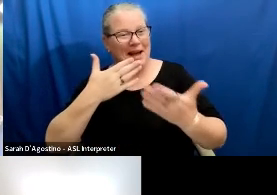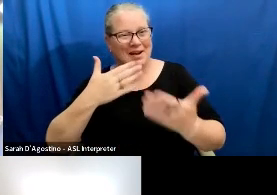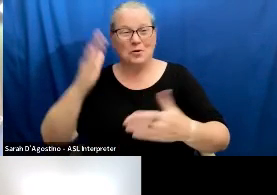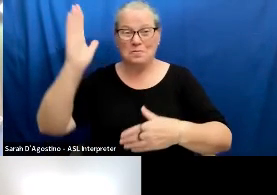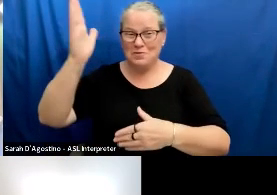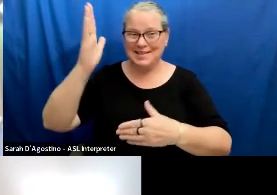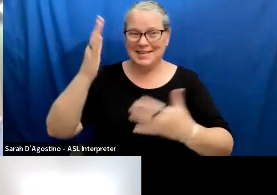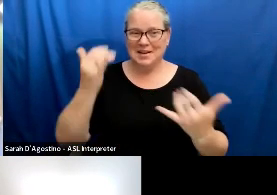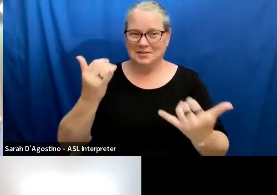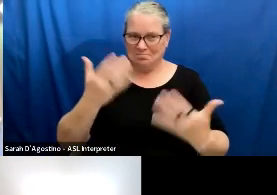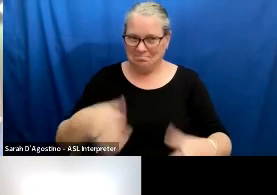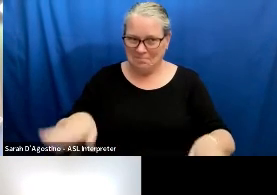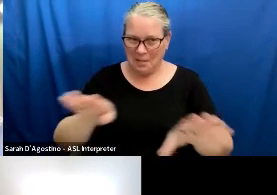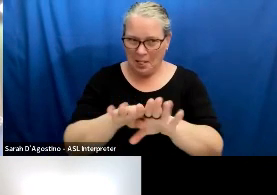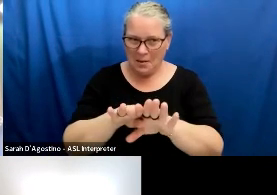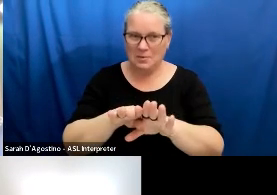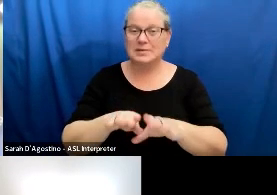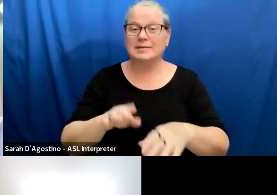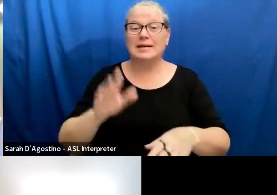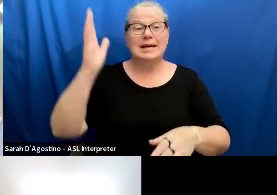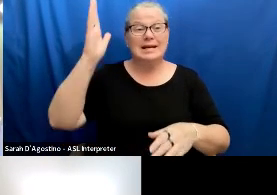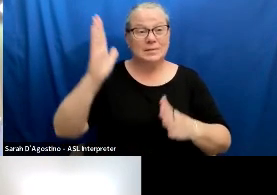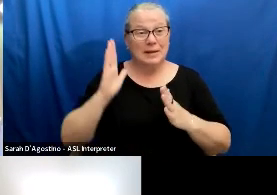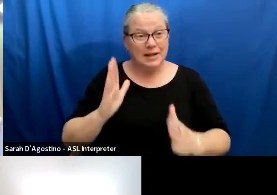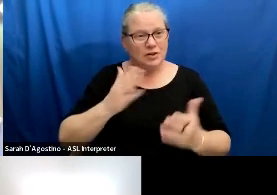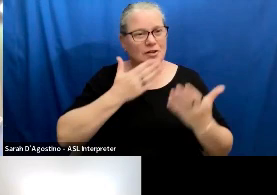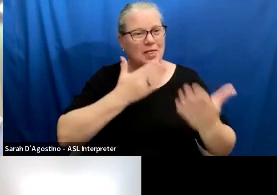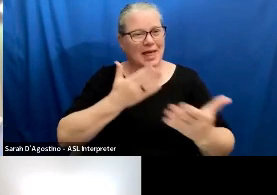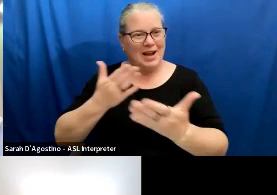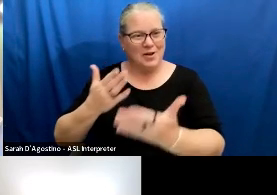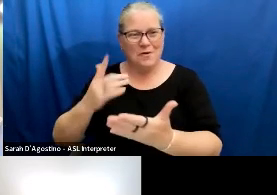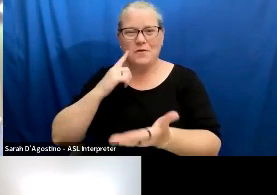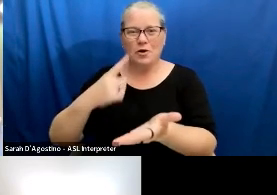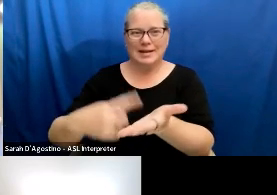so i'd like to thank our speakers for for today's discussion and i'd also like to thank